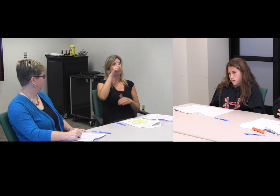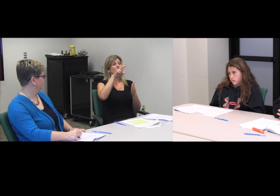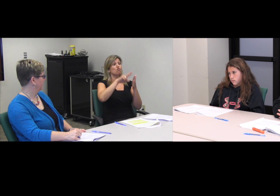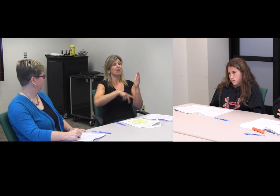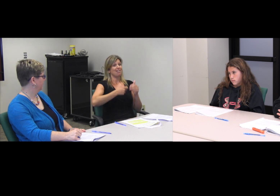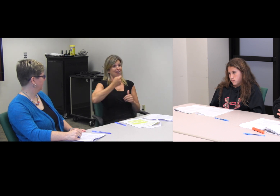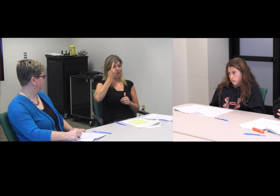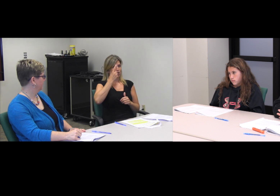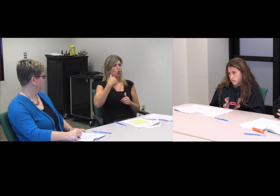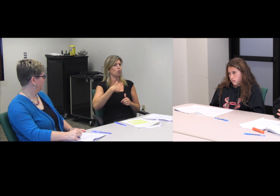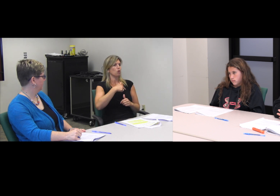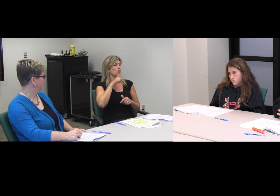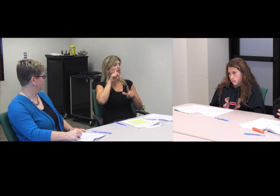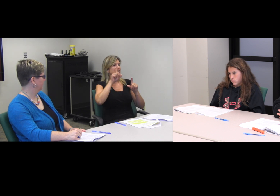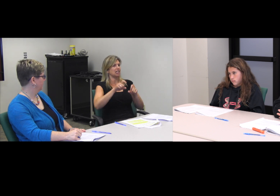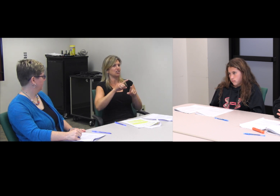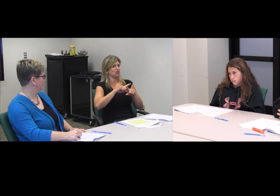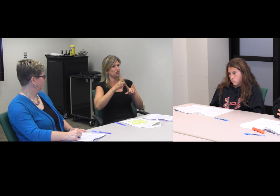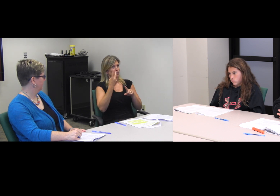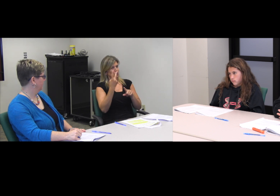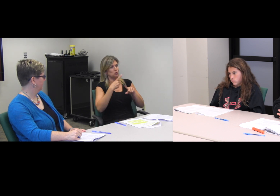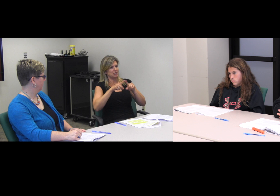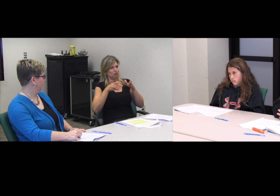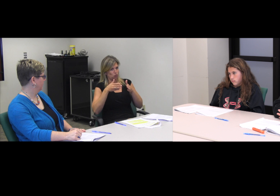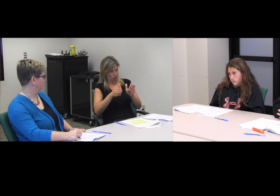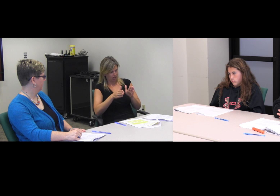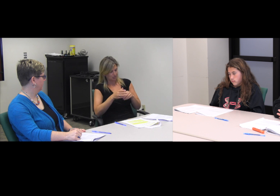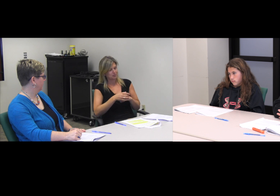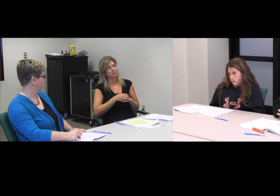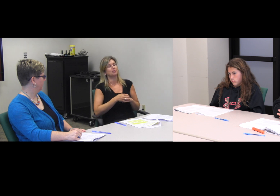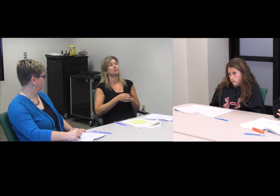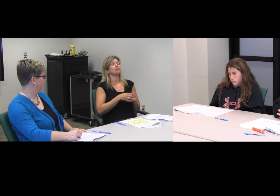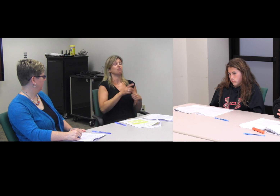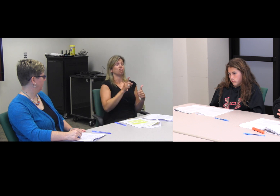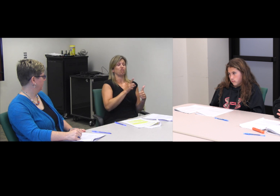For reading comprehension, we will do tests in two different ways.